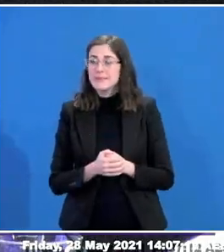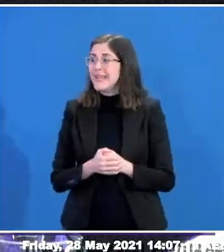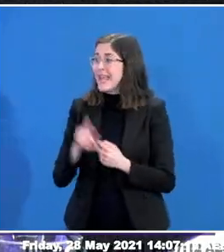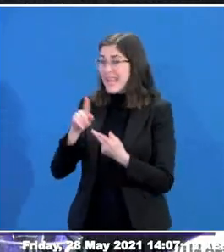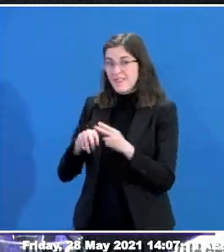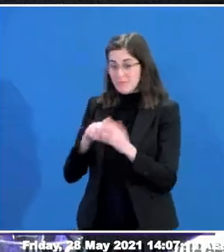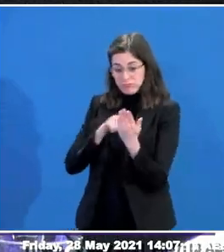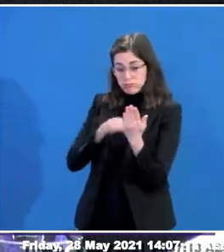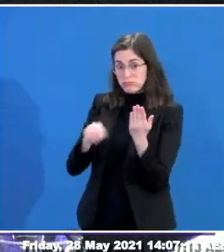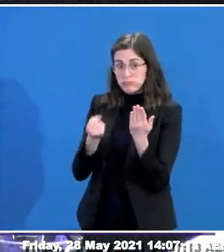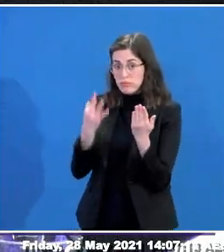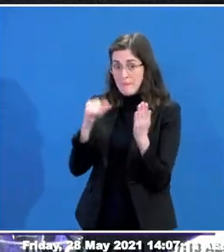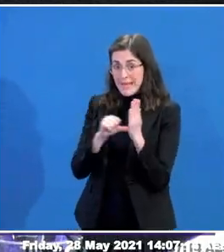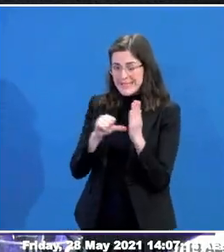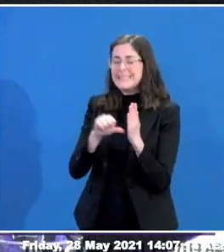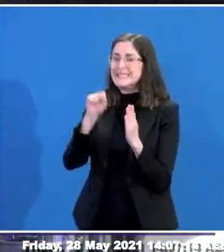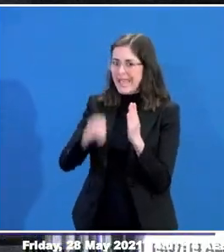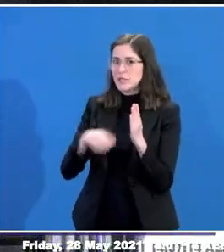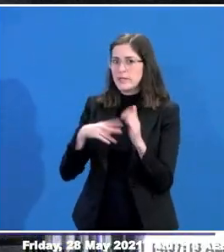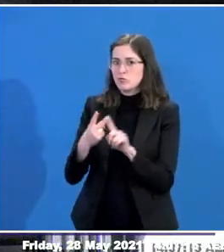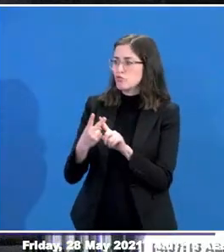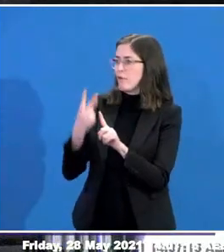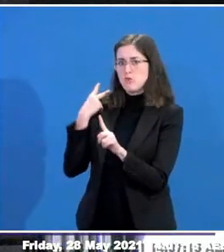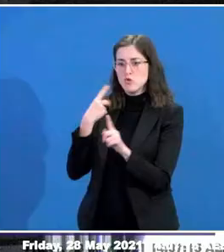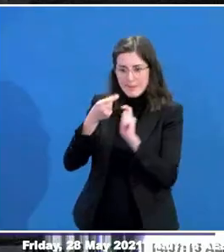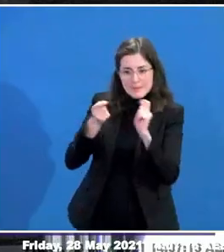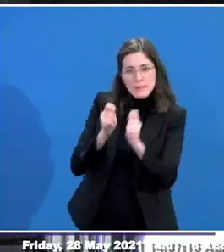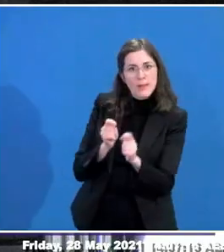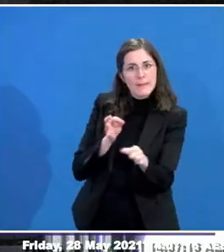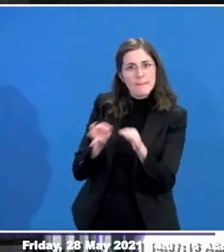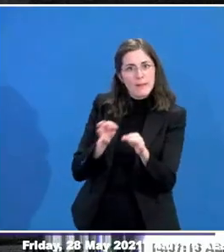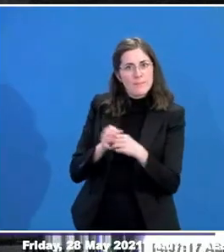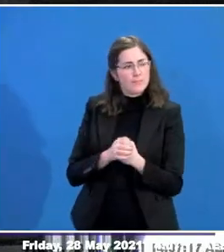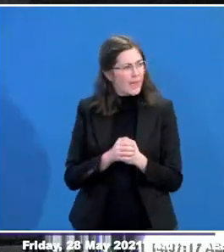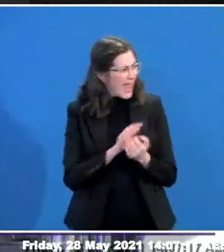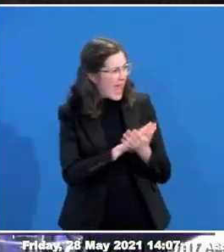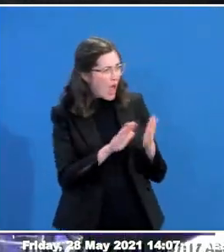already we would need to do a plan variation to put that in. Is there a process by which that can be expedited?